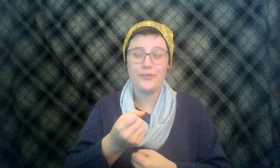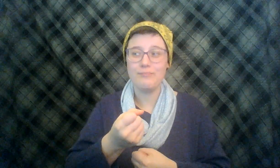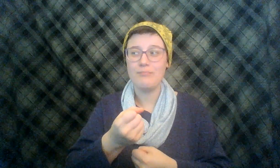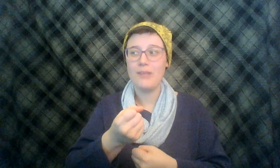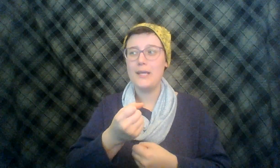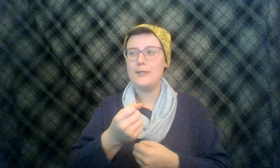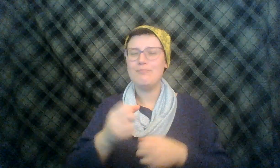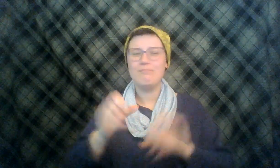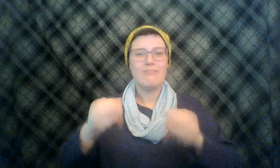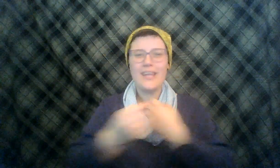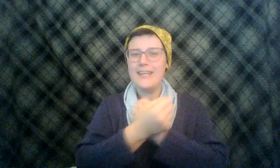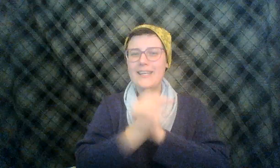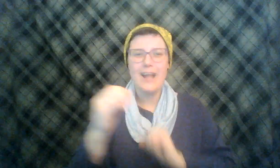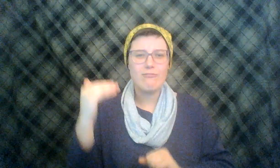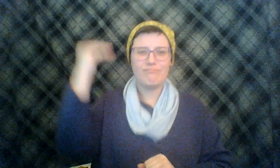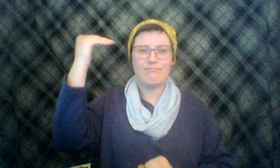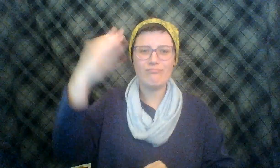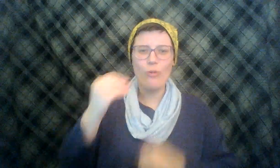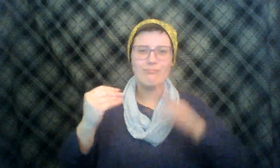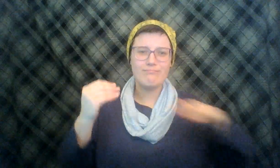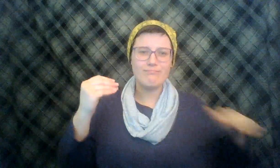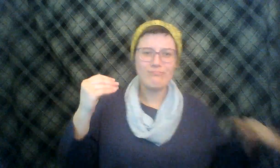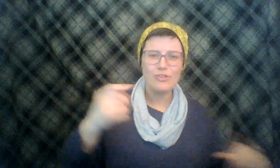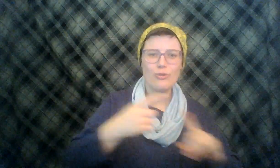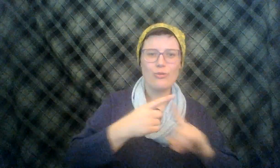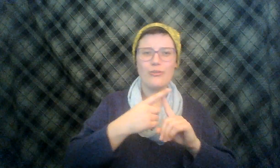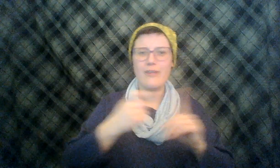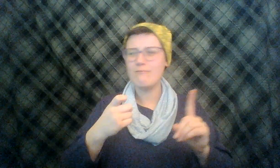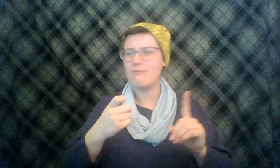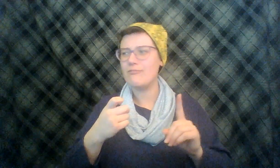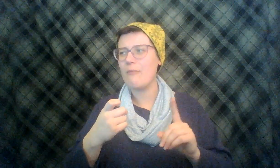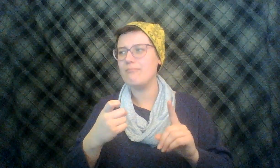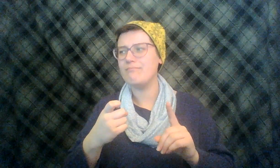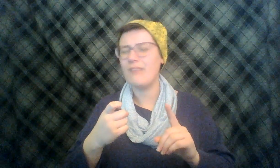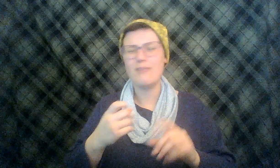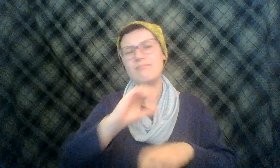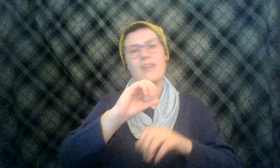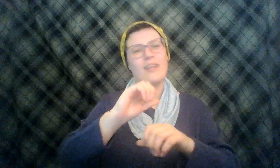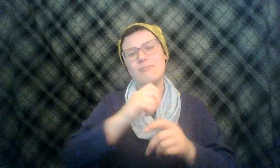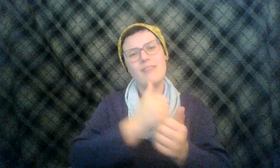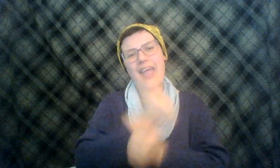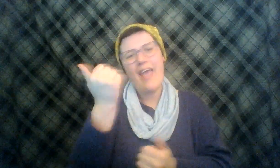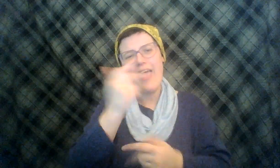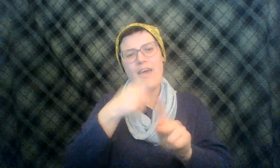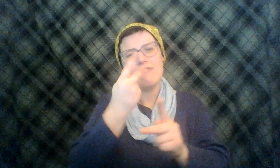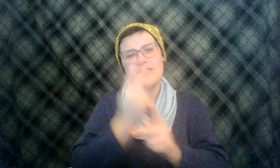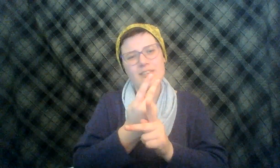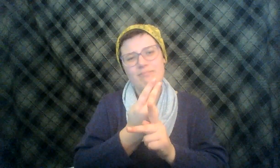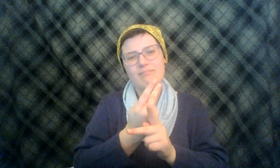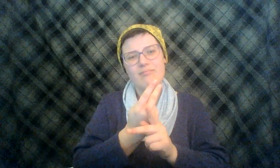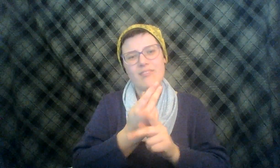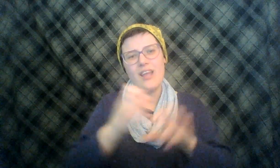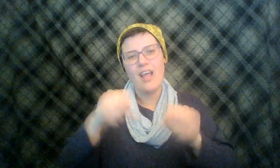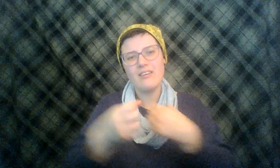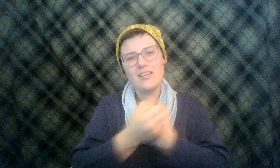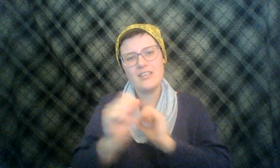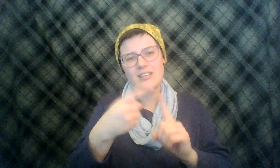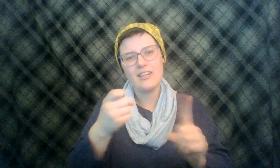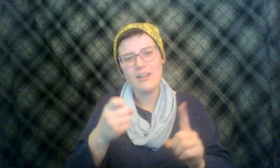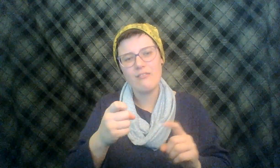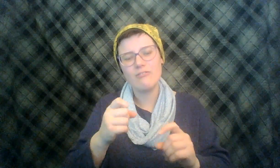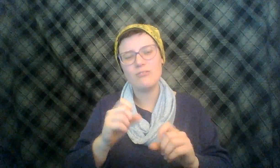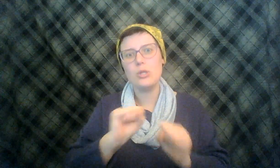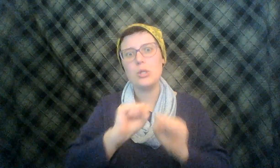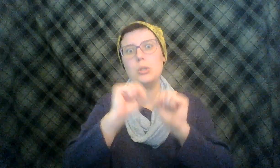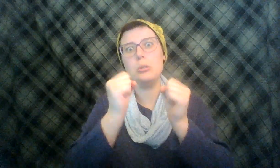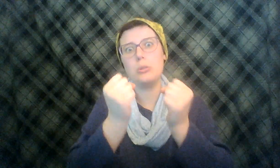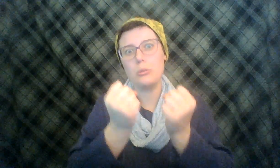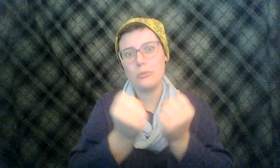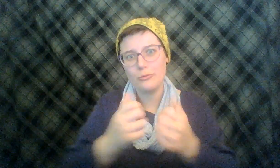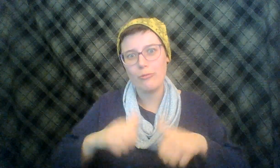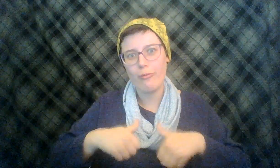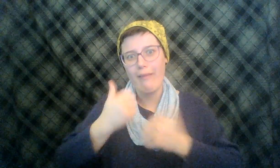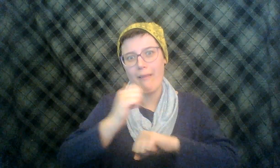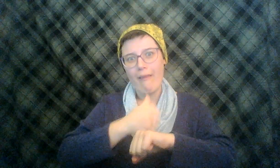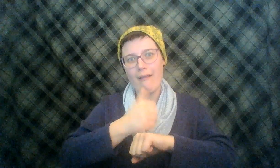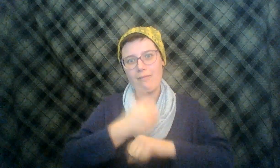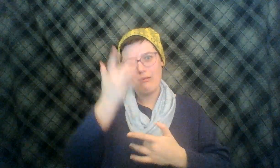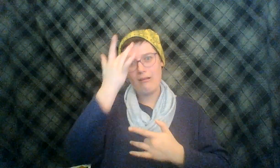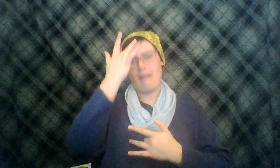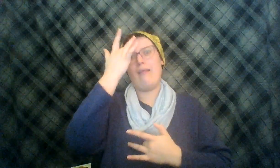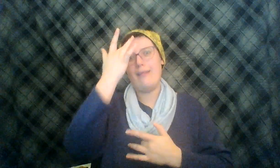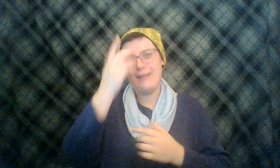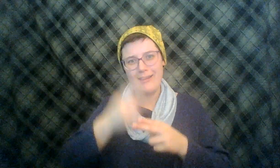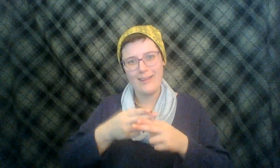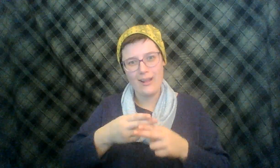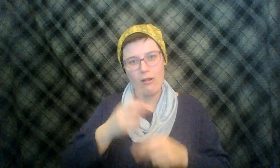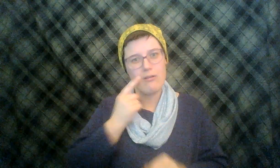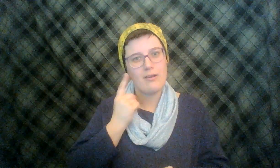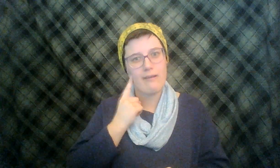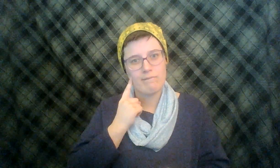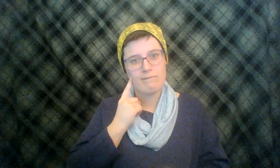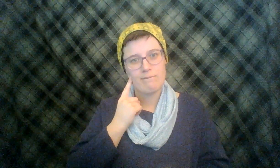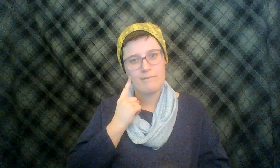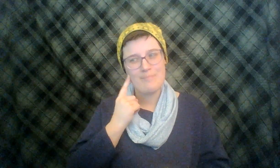able to save adults and children from every walk of life from the [social] life threatening disease that is deafness—